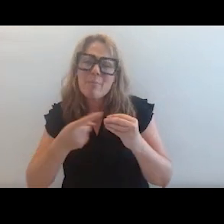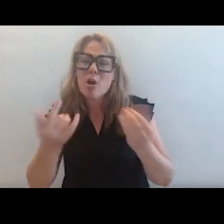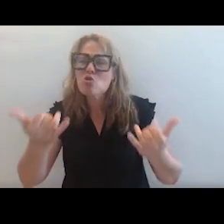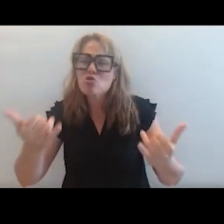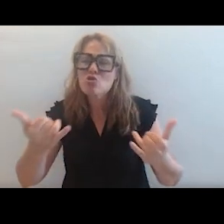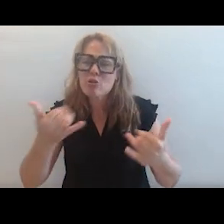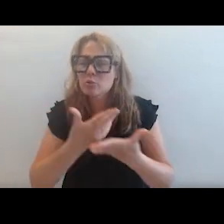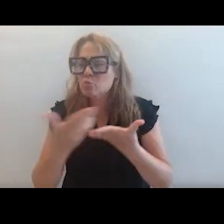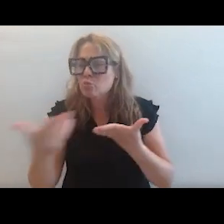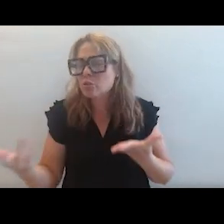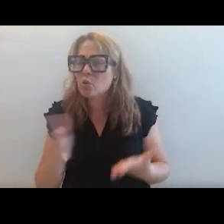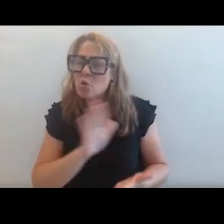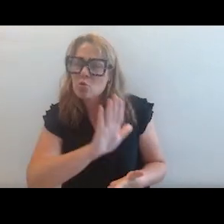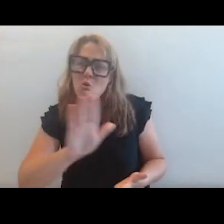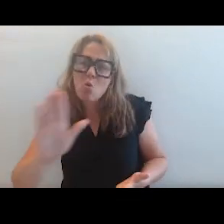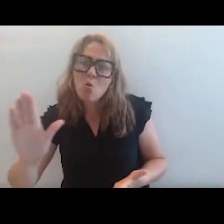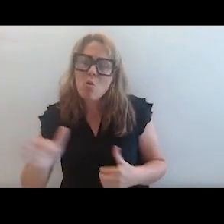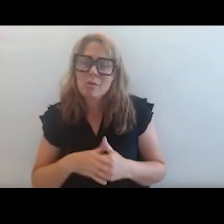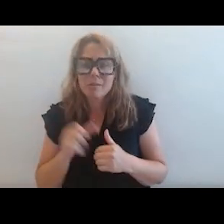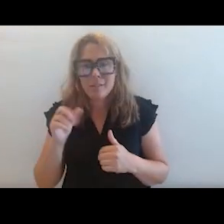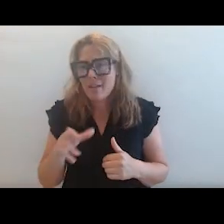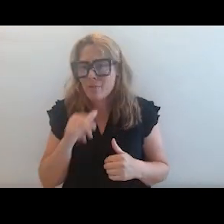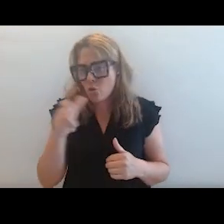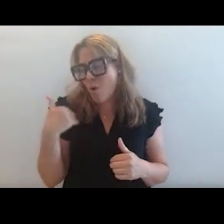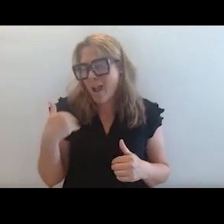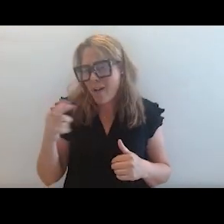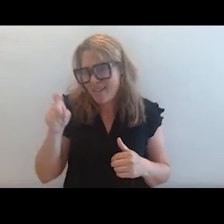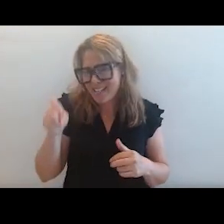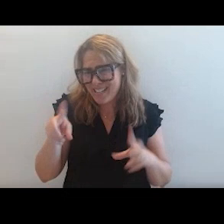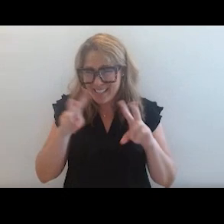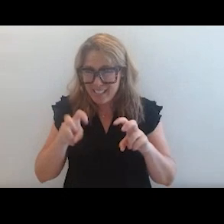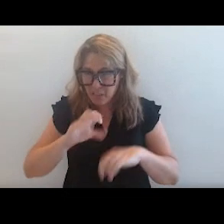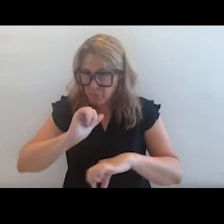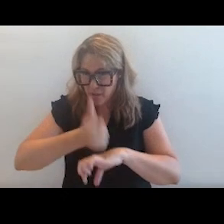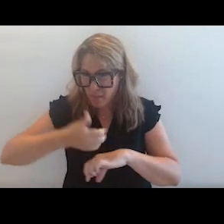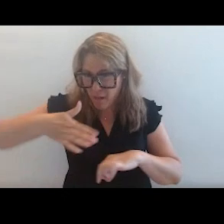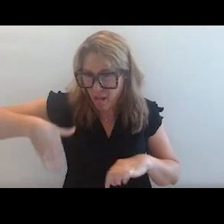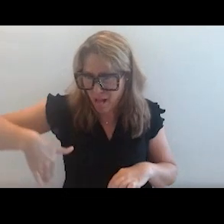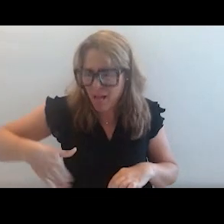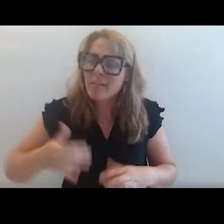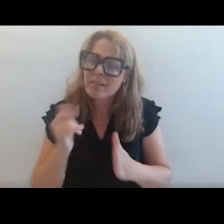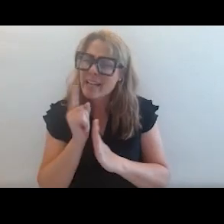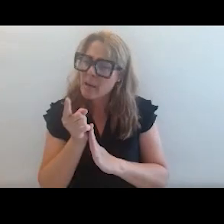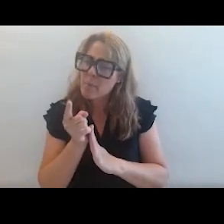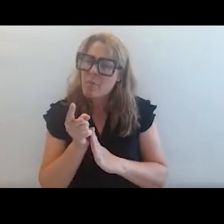about your current resources. If you don’t have a needs assessment in place, take a moment to draft